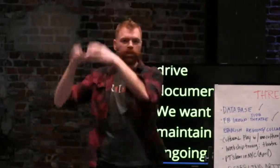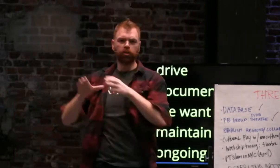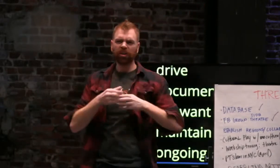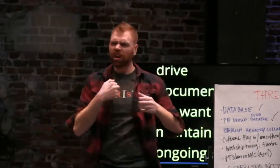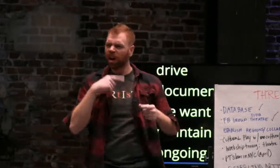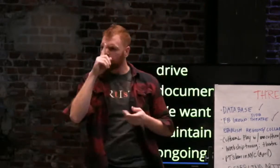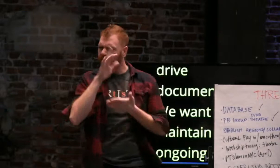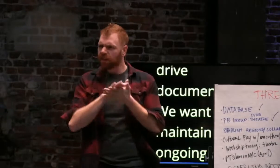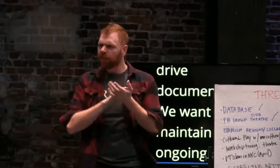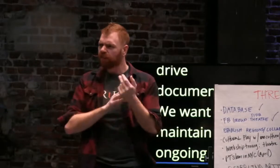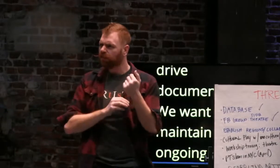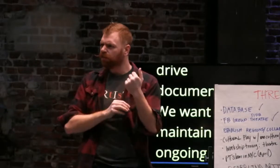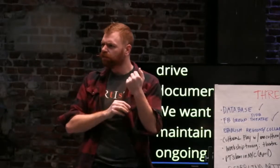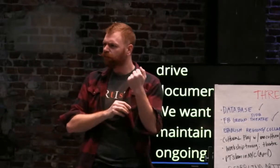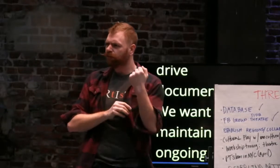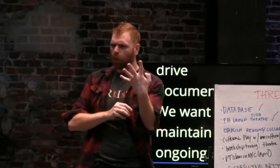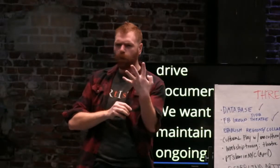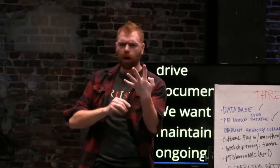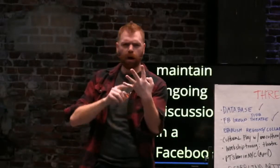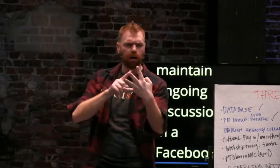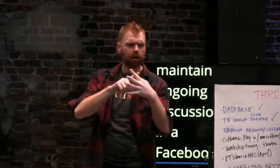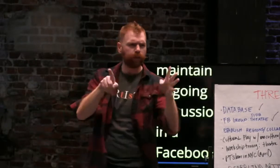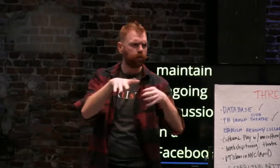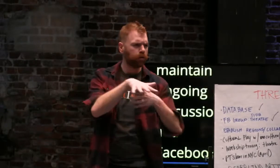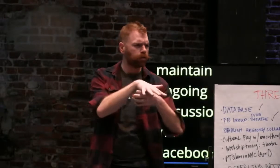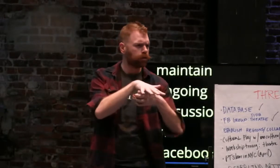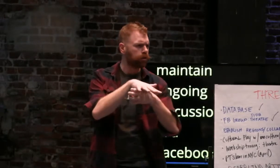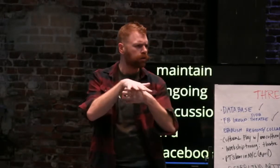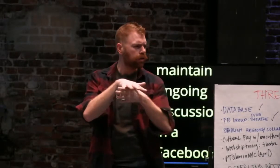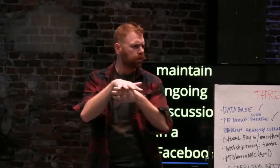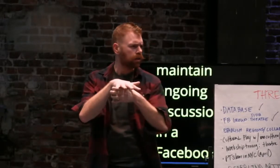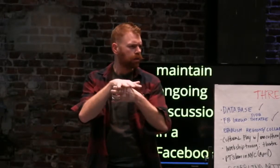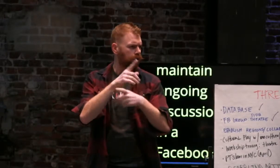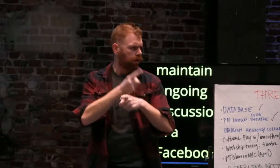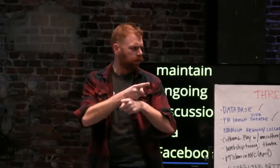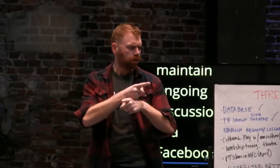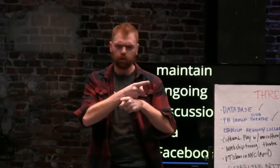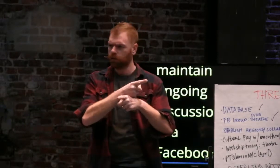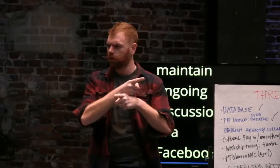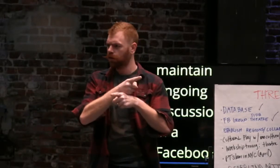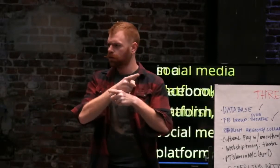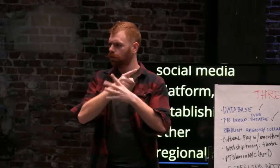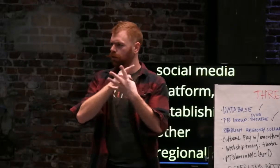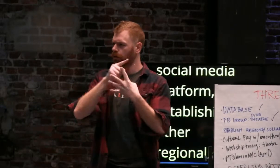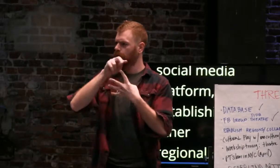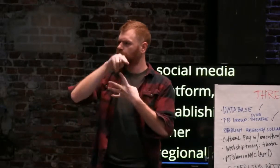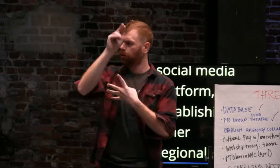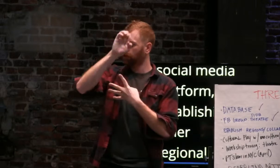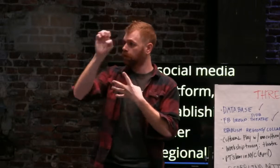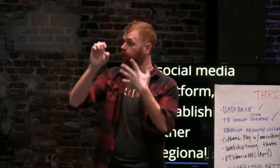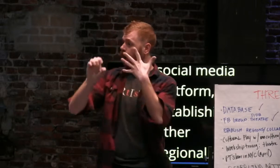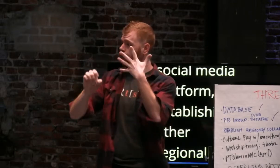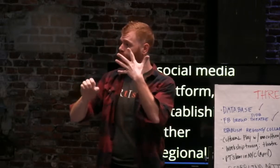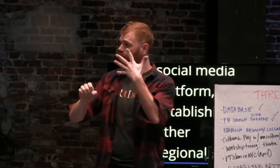establishing other regional groups, at least four or five regions. How many regions, four?